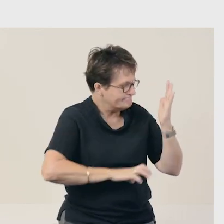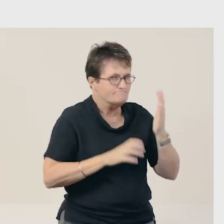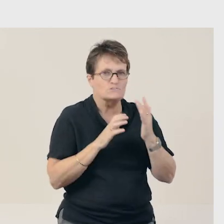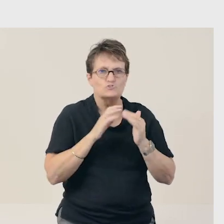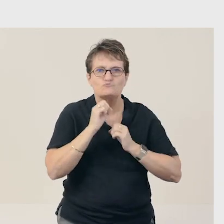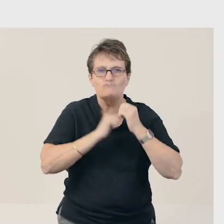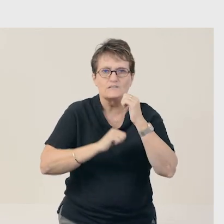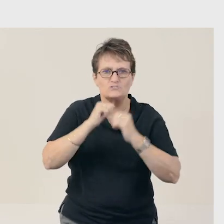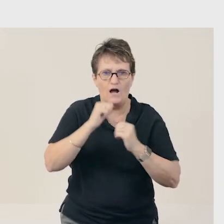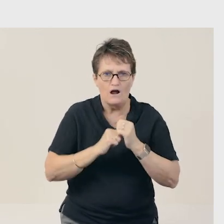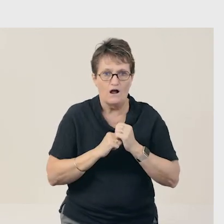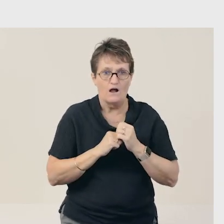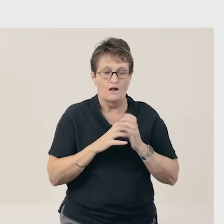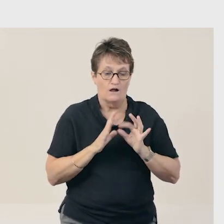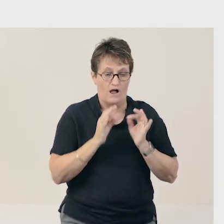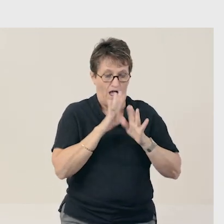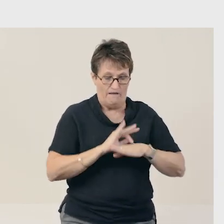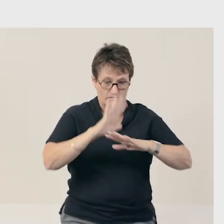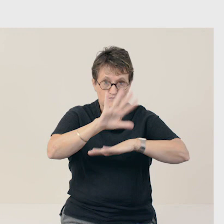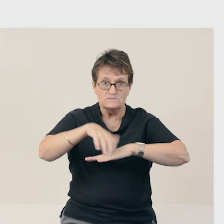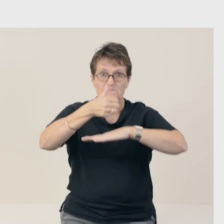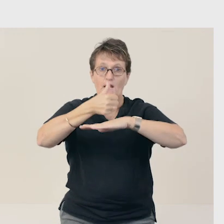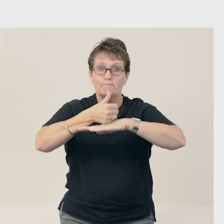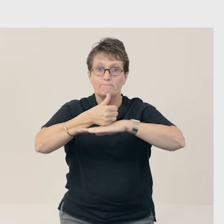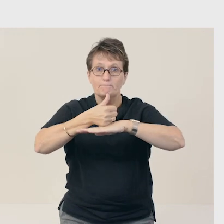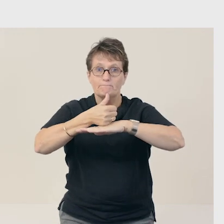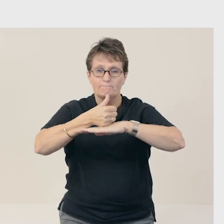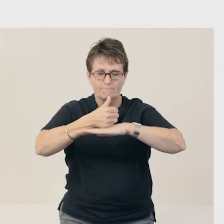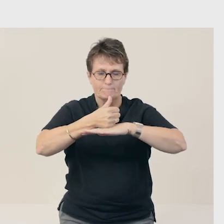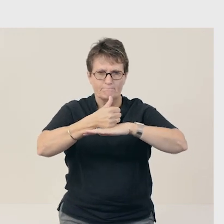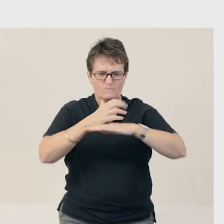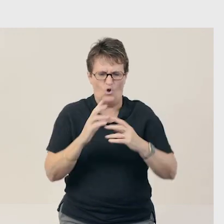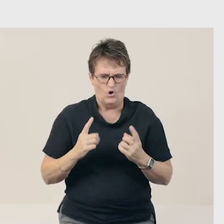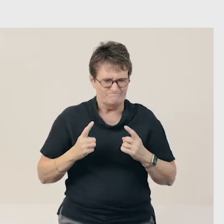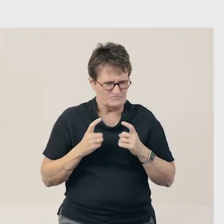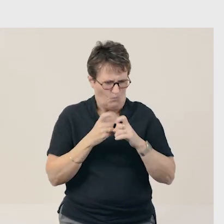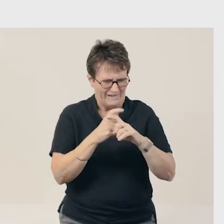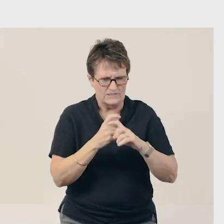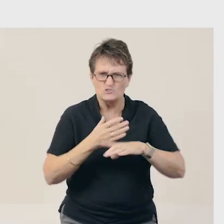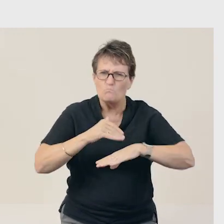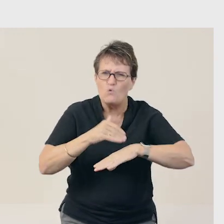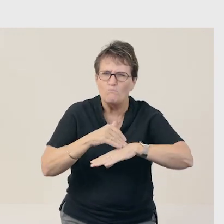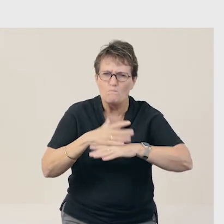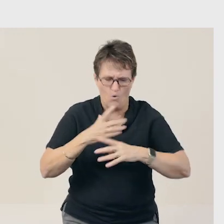That means they both have an orientation or a beginning, a complication, which is a problem or a conflict,